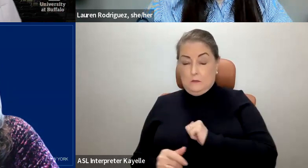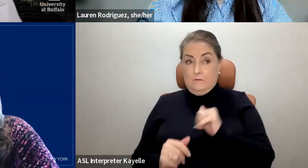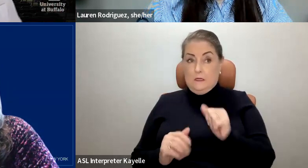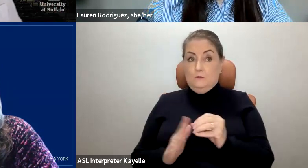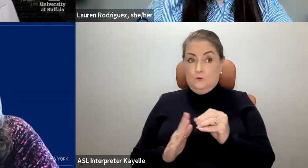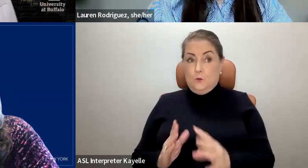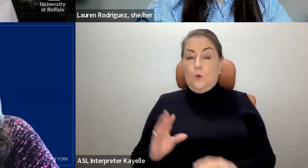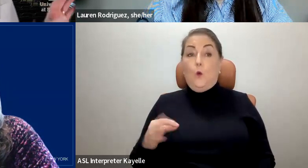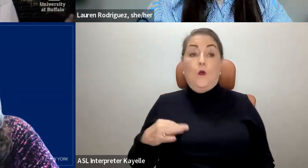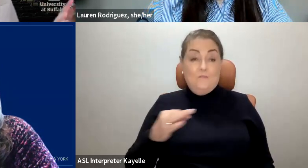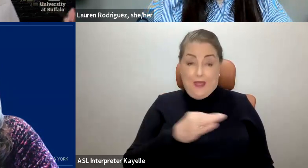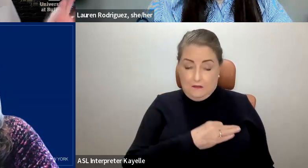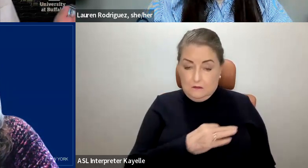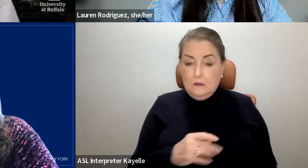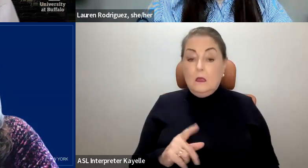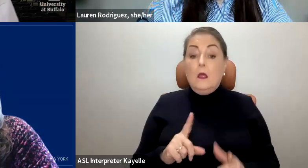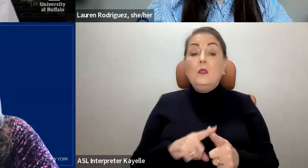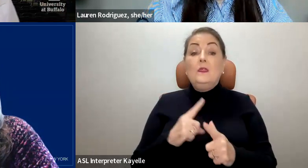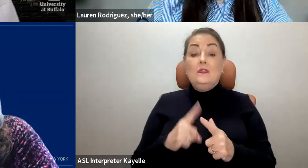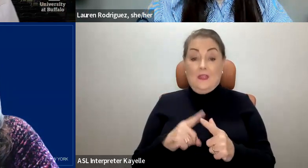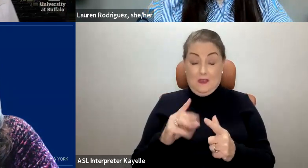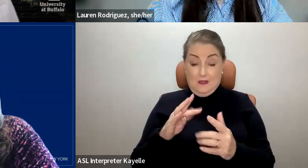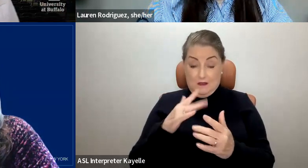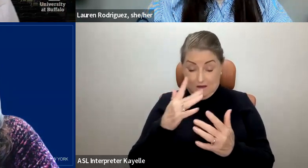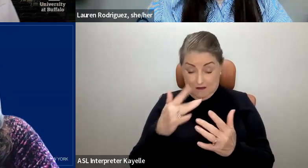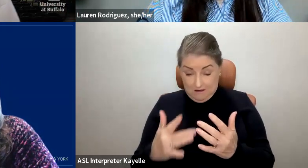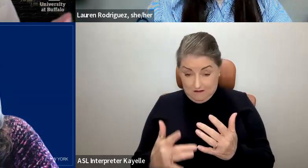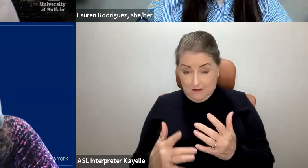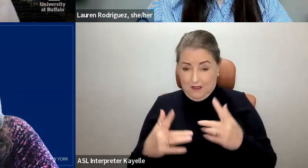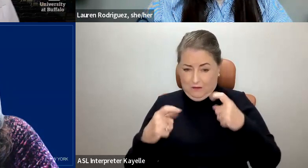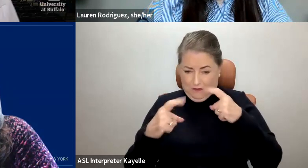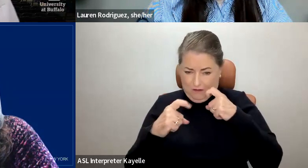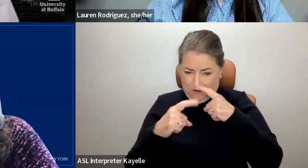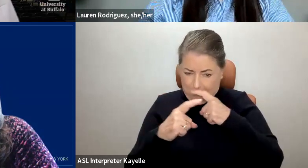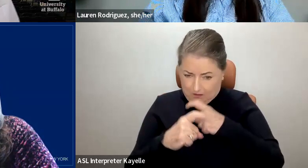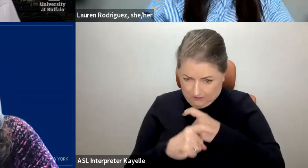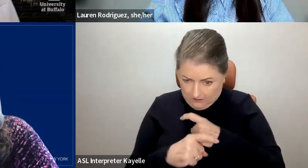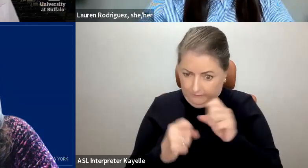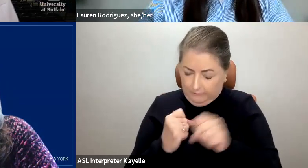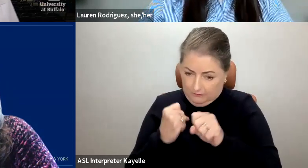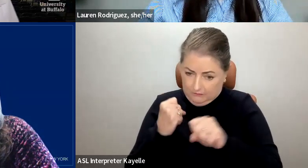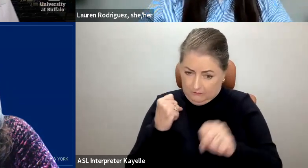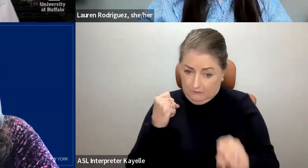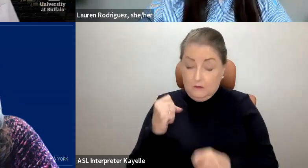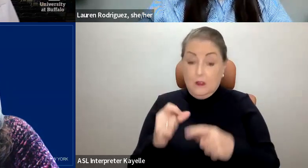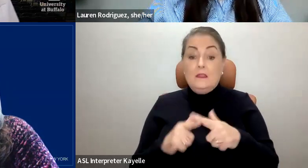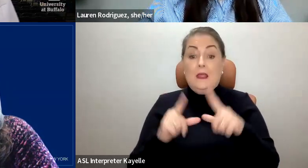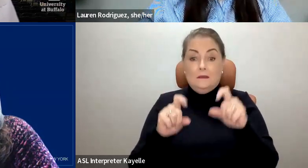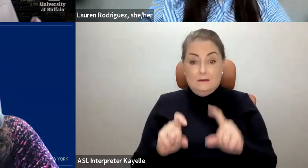faculty. And then doing all of that actually can get complex and then doing the testing itself can get fairly complex,